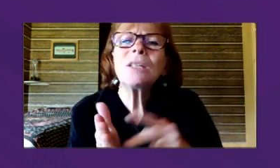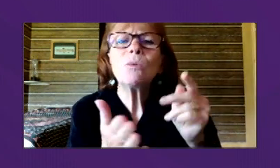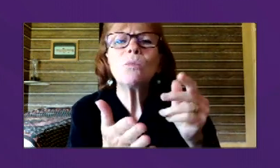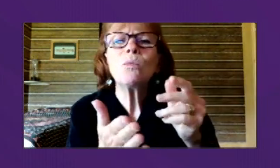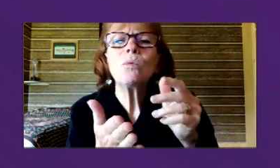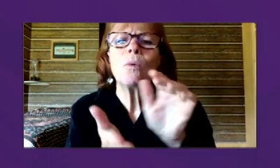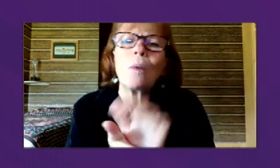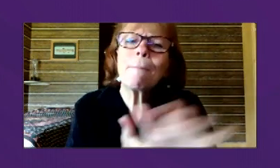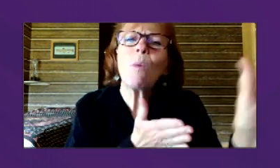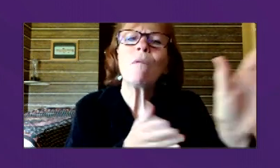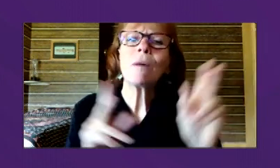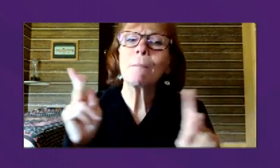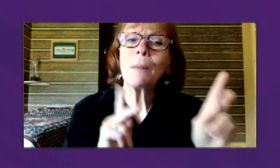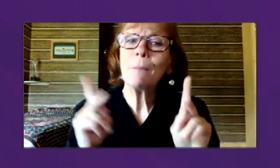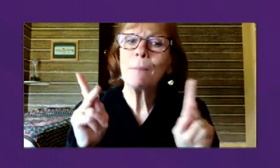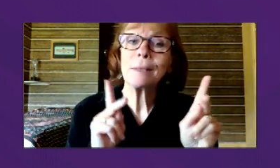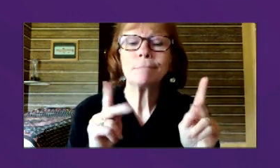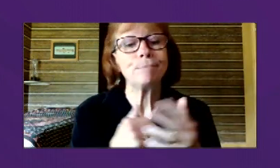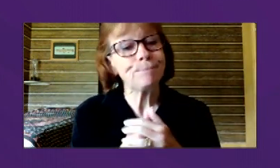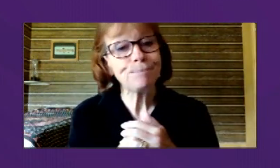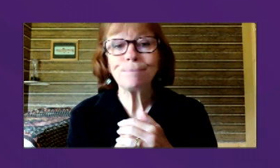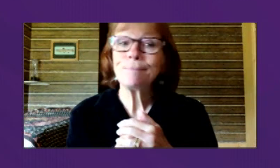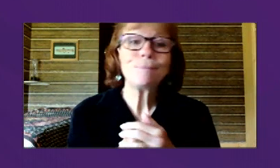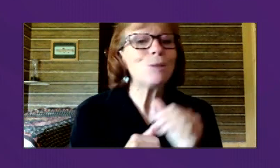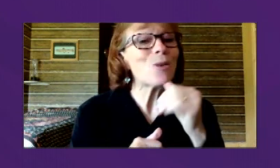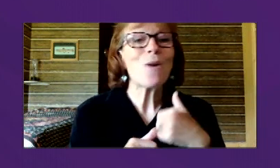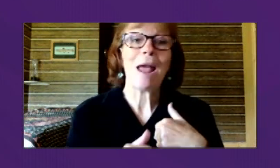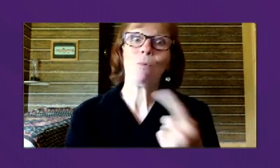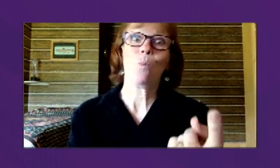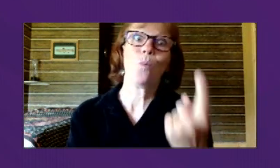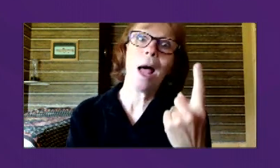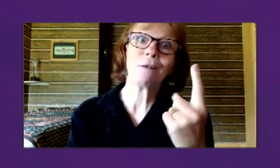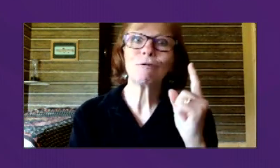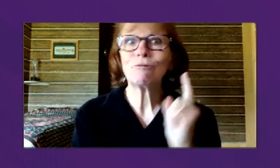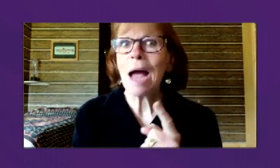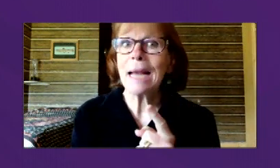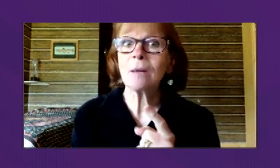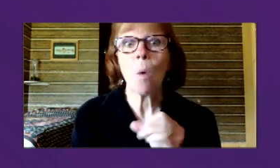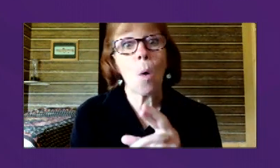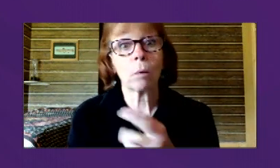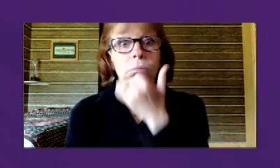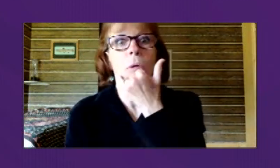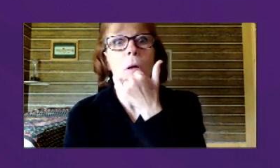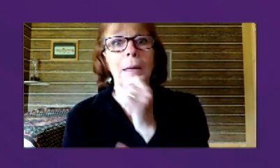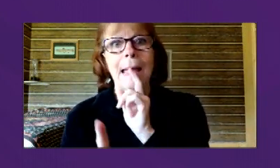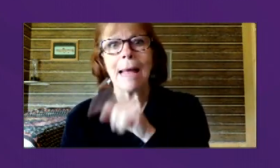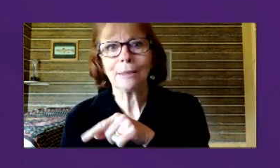You can see that there isn't one right or wrong answer. Removal was not only a policy and a law,